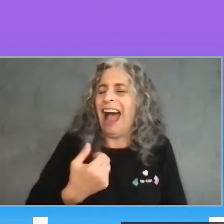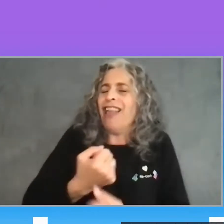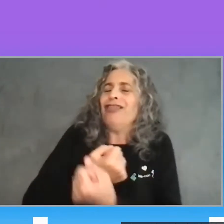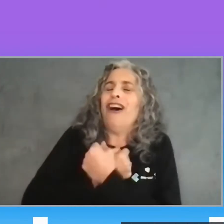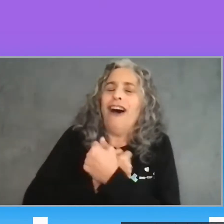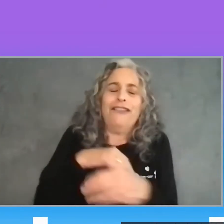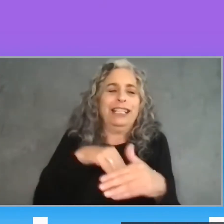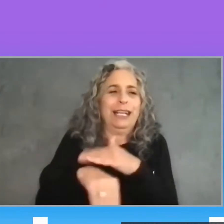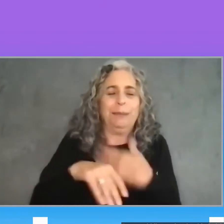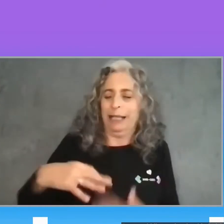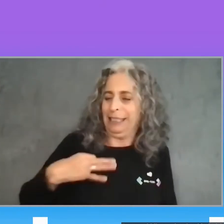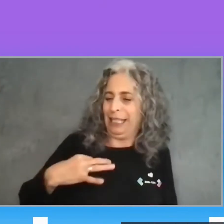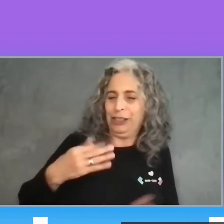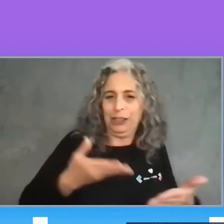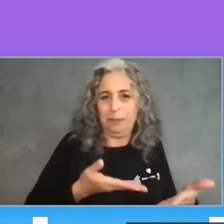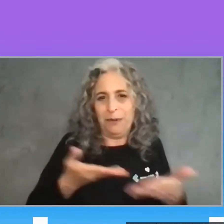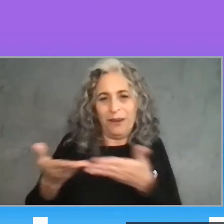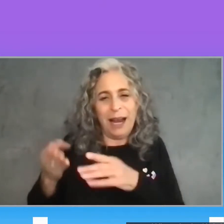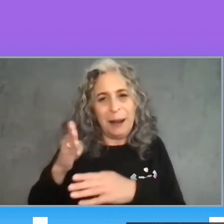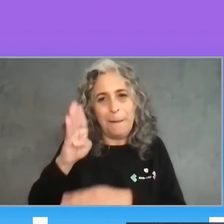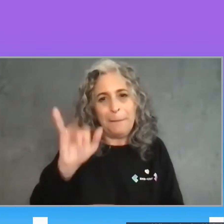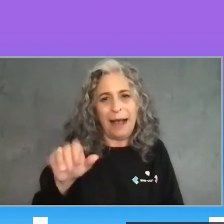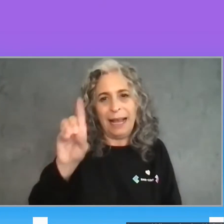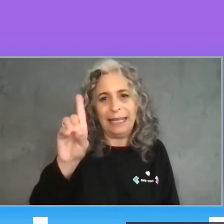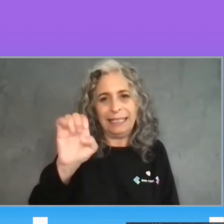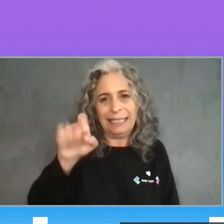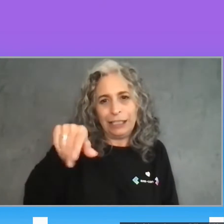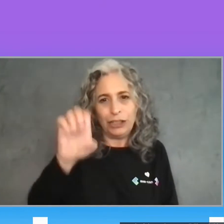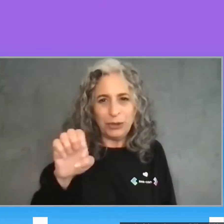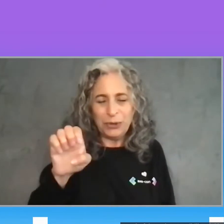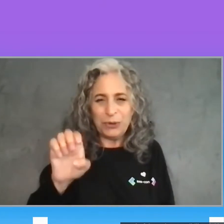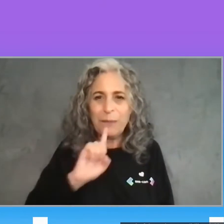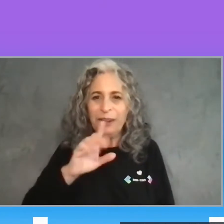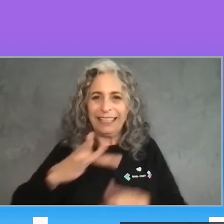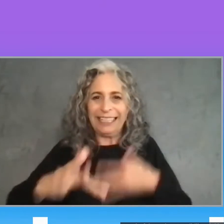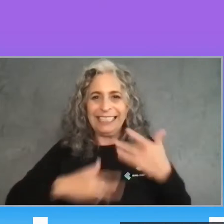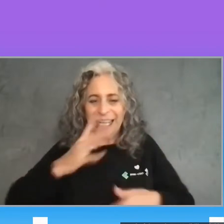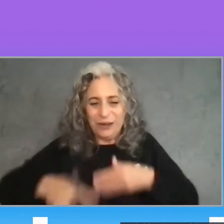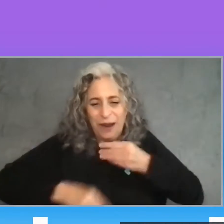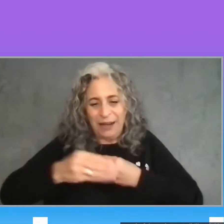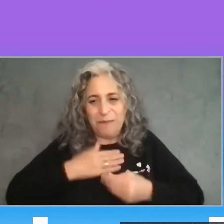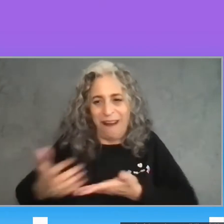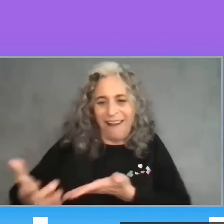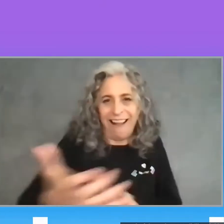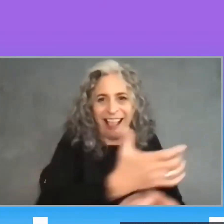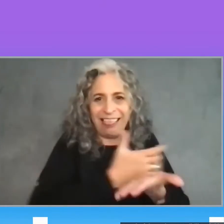accessibility T-shirt provided by Deque and I'm so excited to